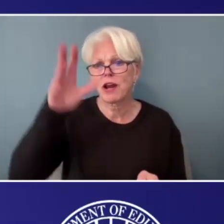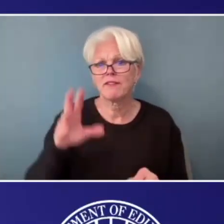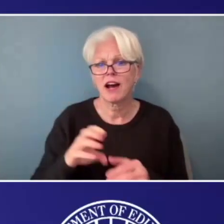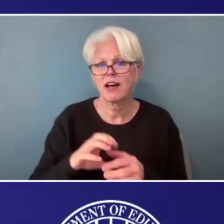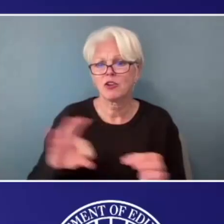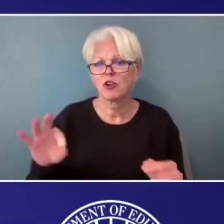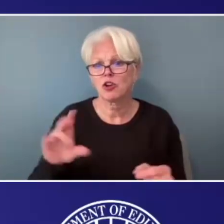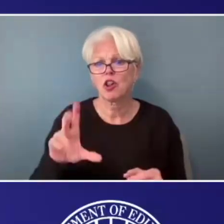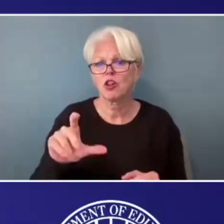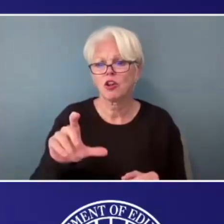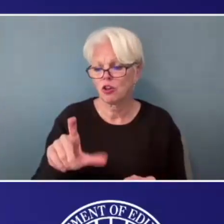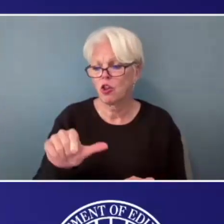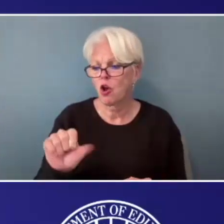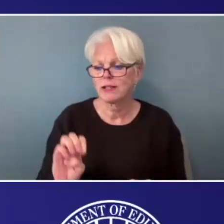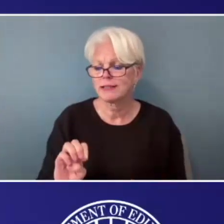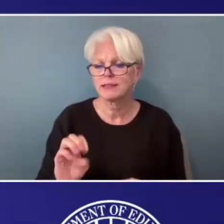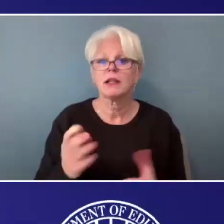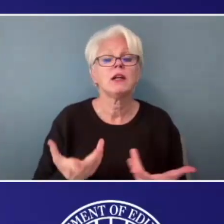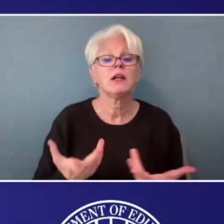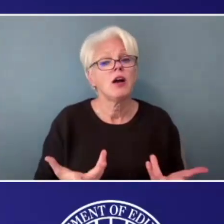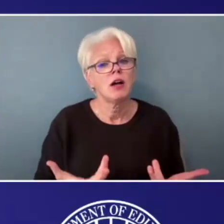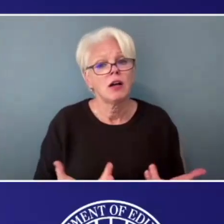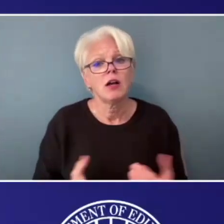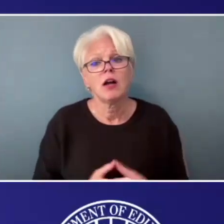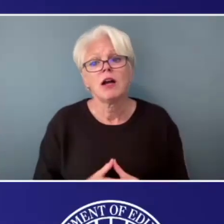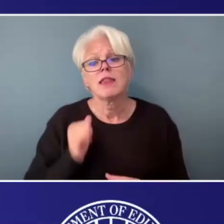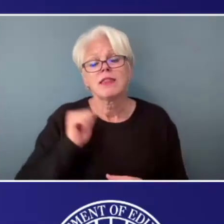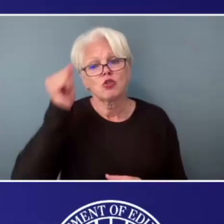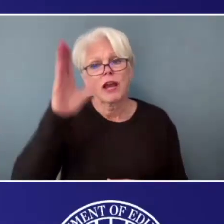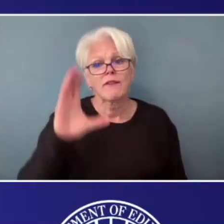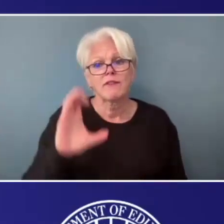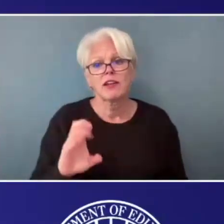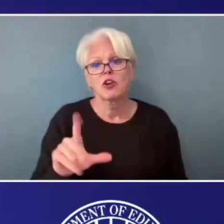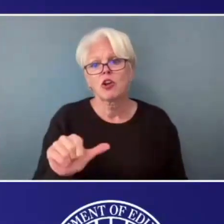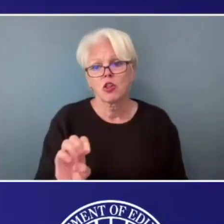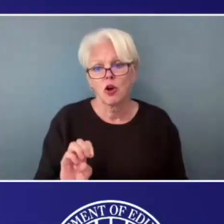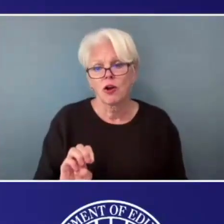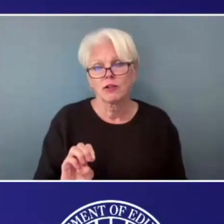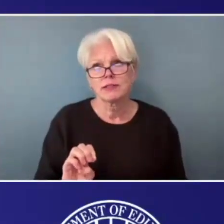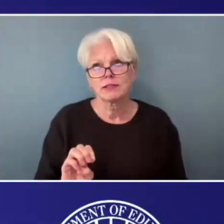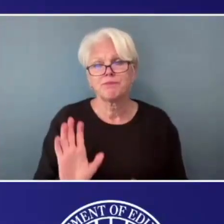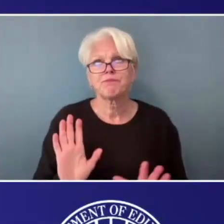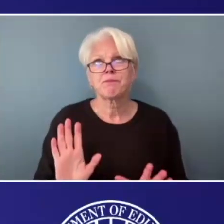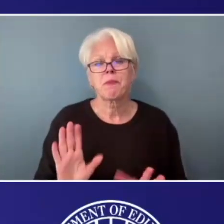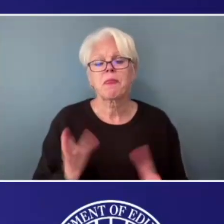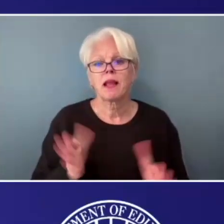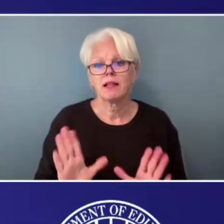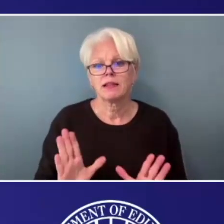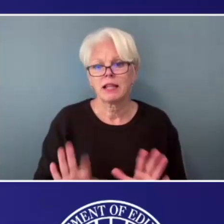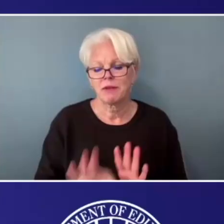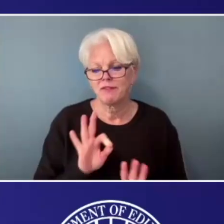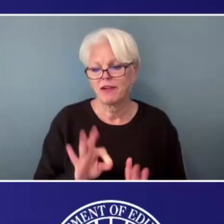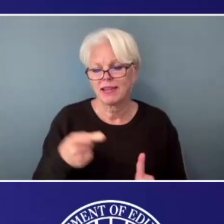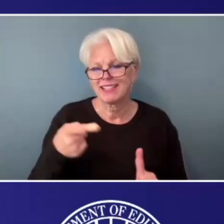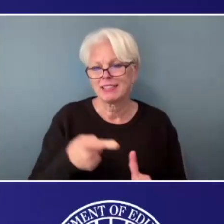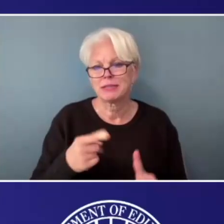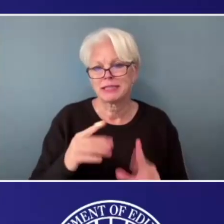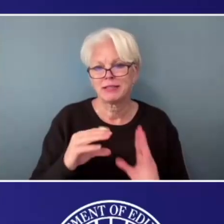The grandfather clause -- let me find the specific section, because I want to be very clear here.